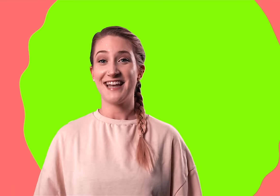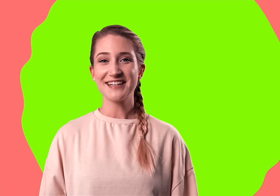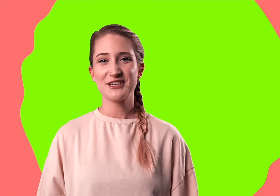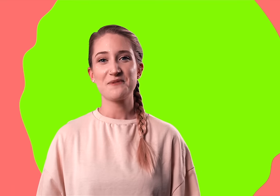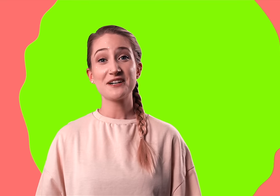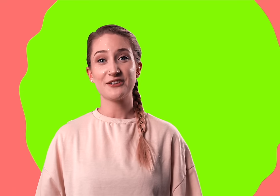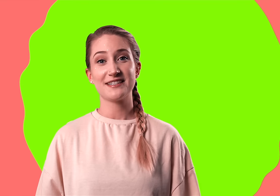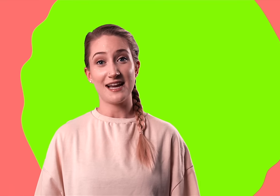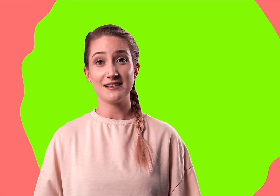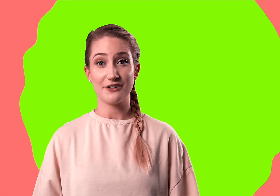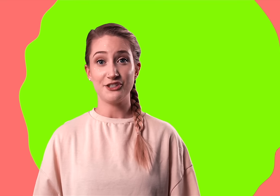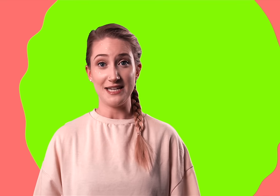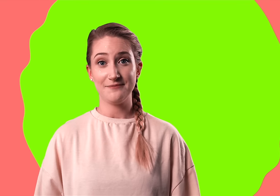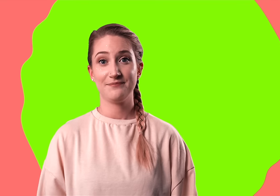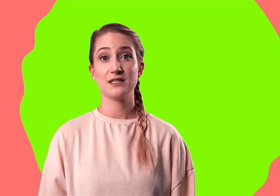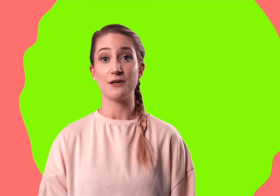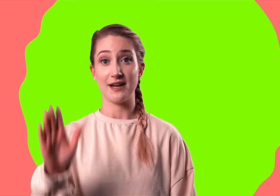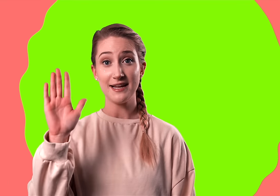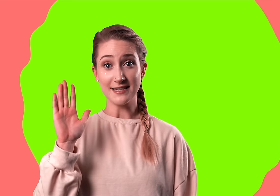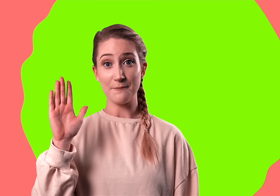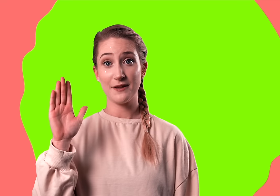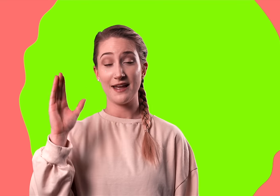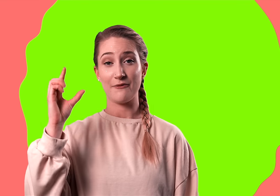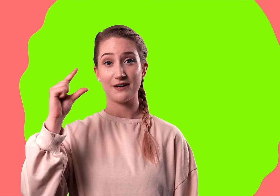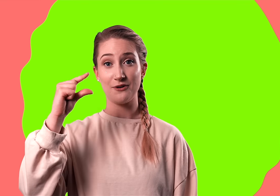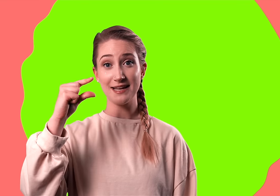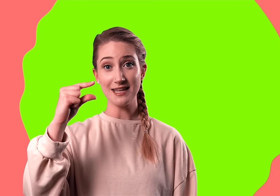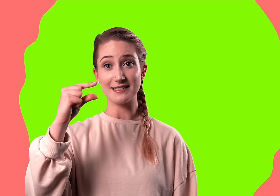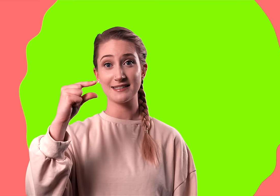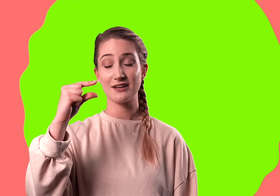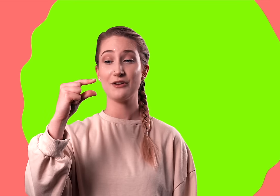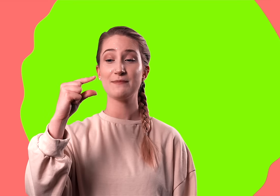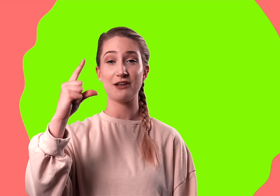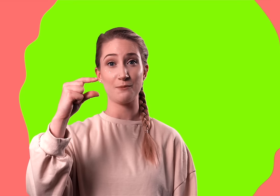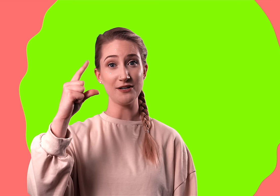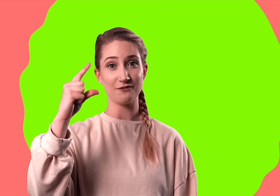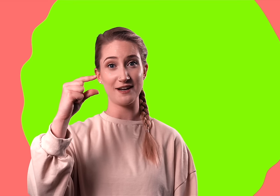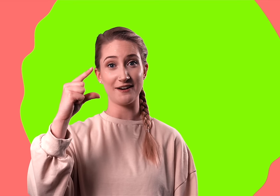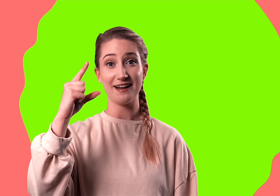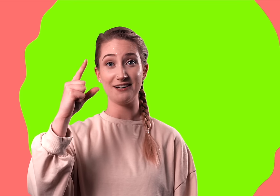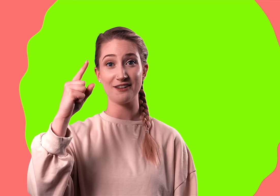Next, we're going to learn to sign the letter G. So put your hand up, and we're going to go like this. You're going to make your pointer finger and your